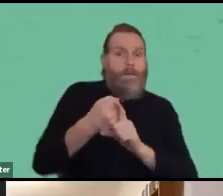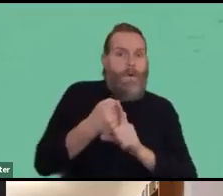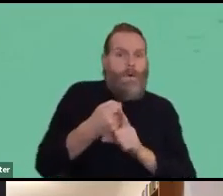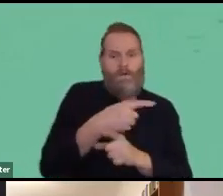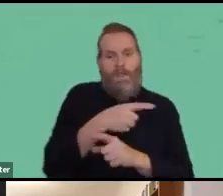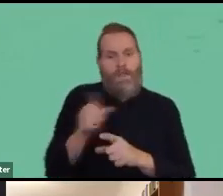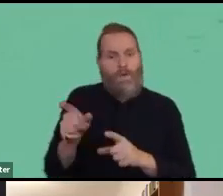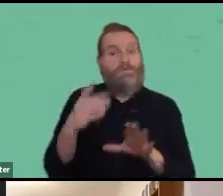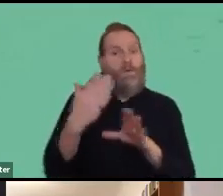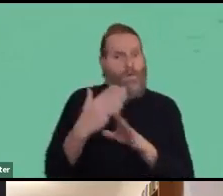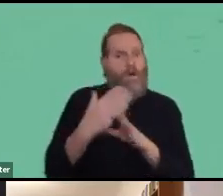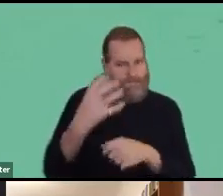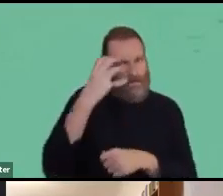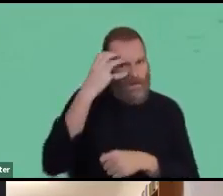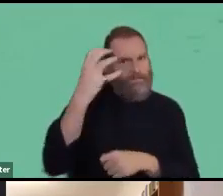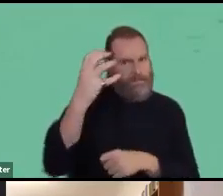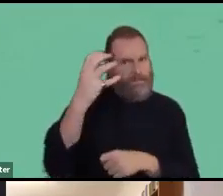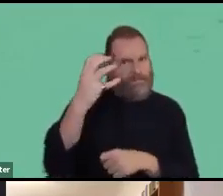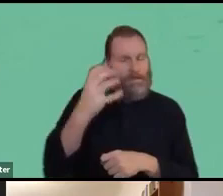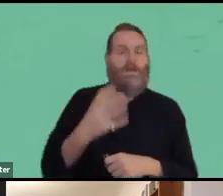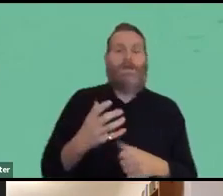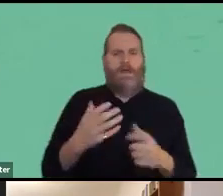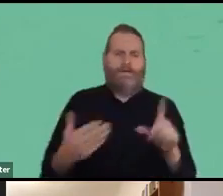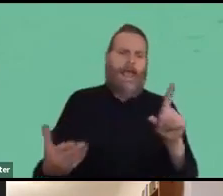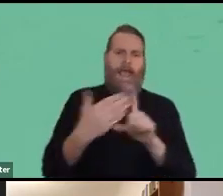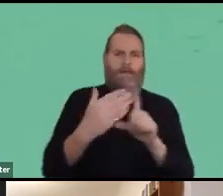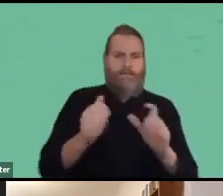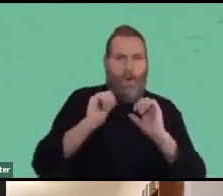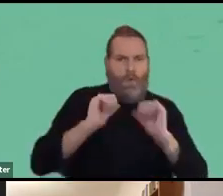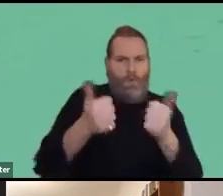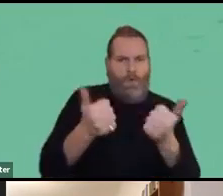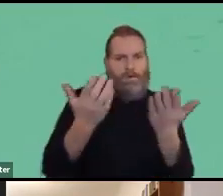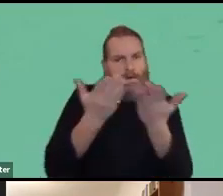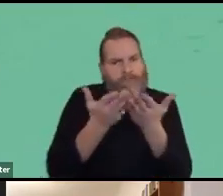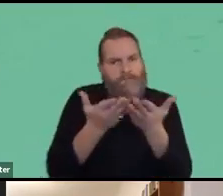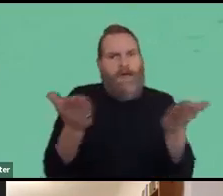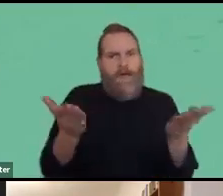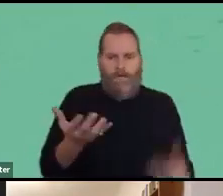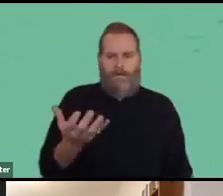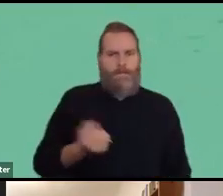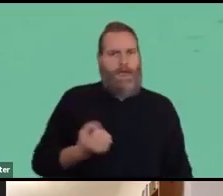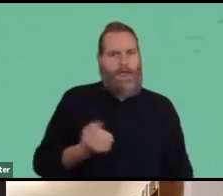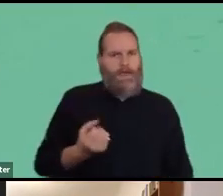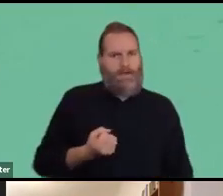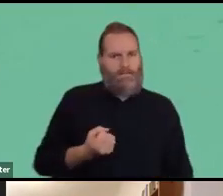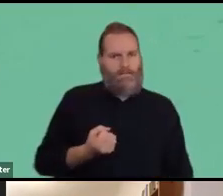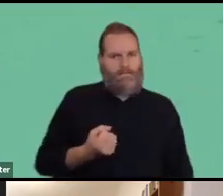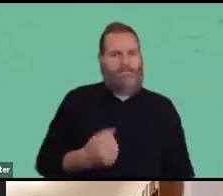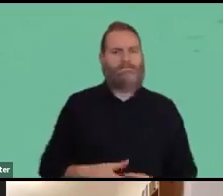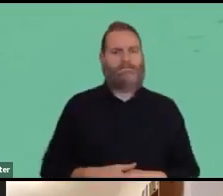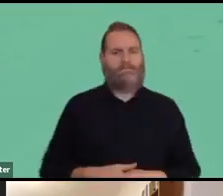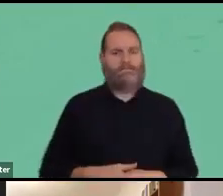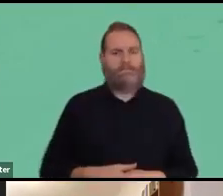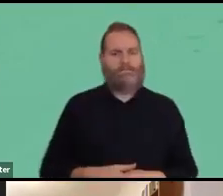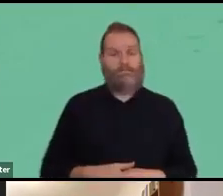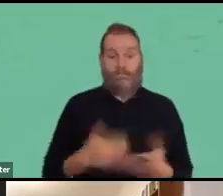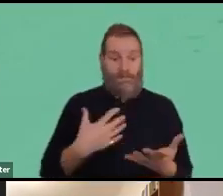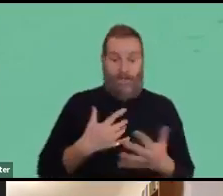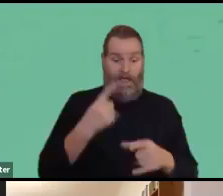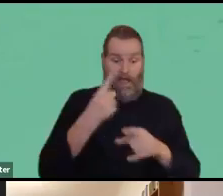um you know decent pay and fair pay um I know I could talk I could talk for a while, that's what